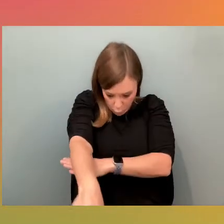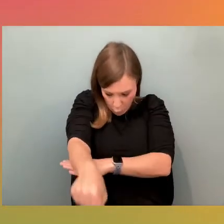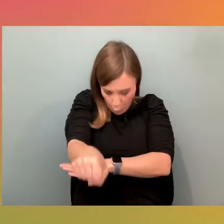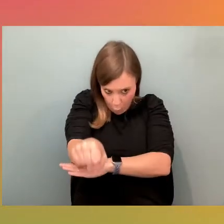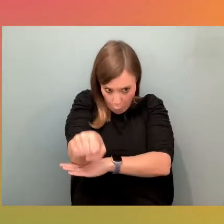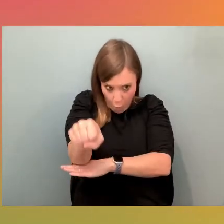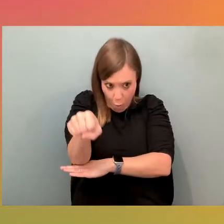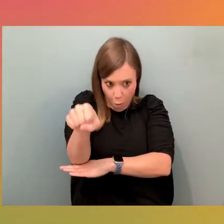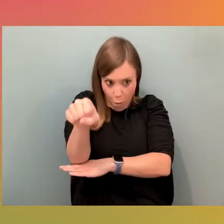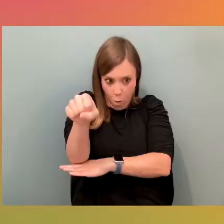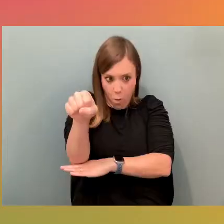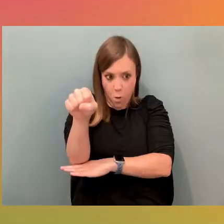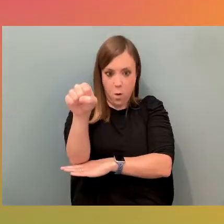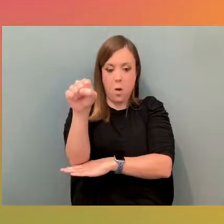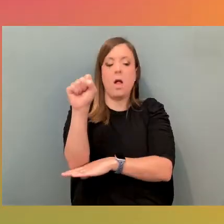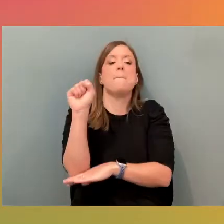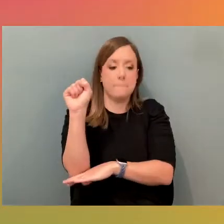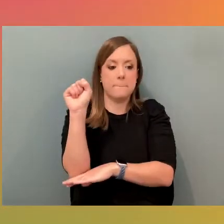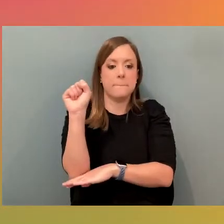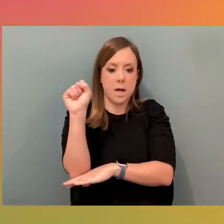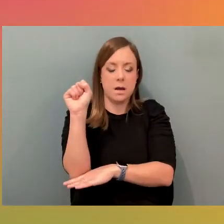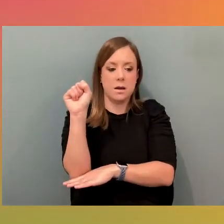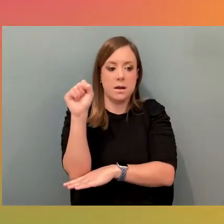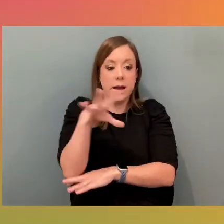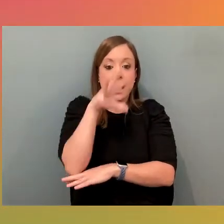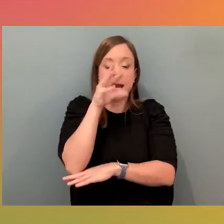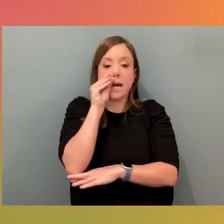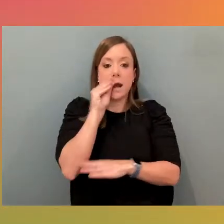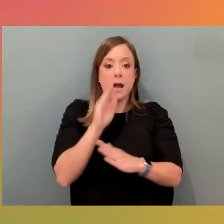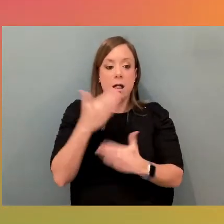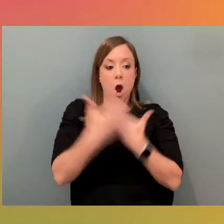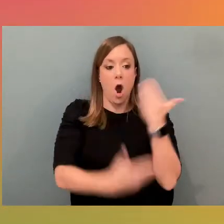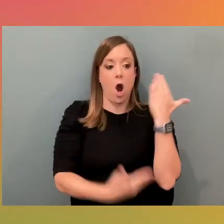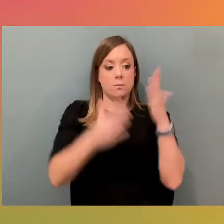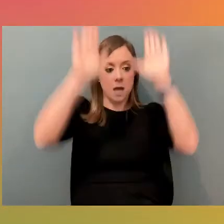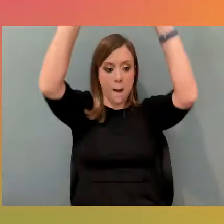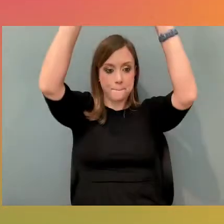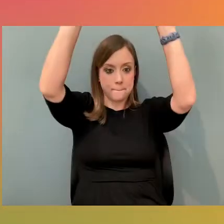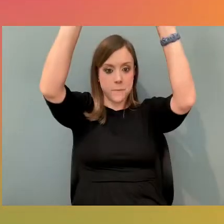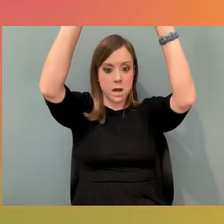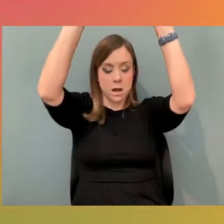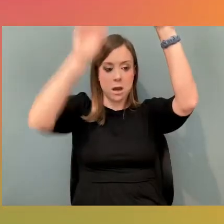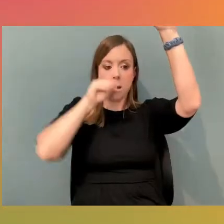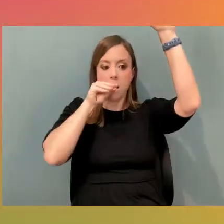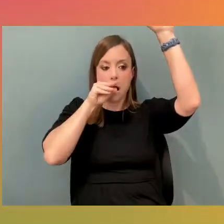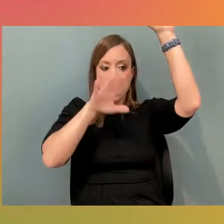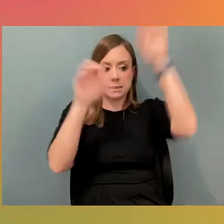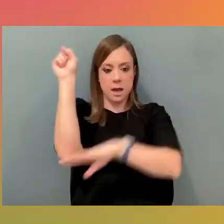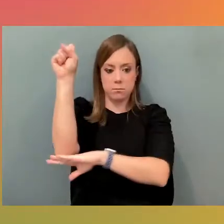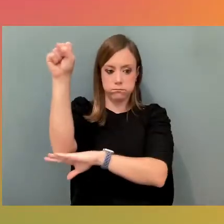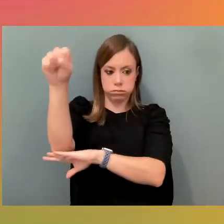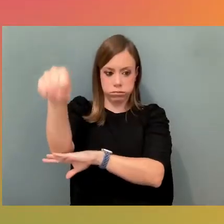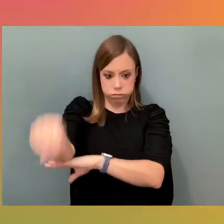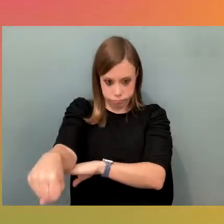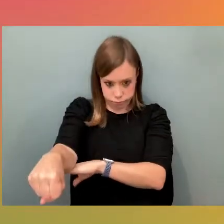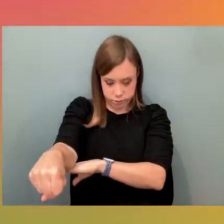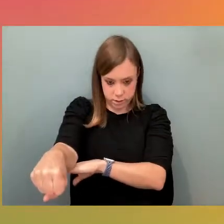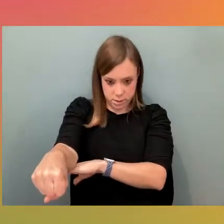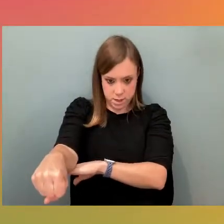RIGHT FOOT NEXT TO THE LEFT FOOT AND ROLL YOURSELF ALL THE